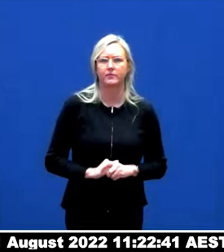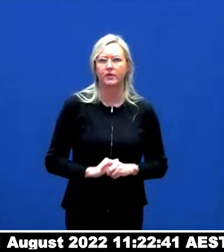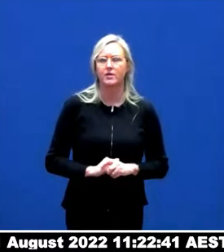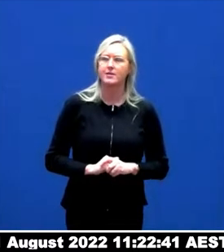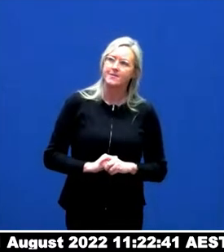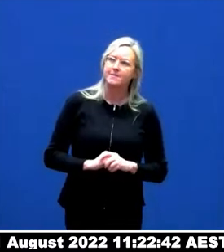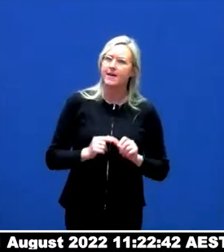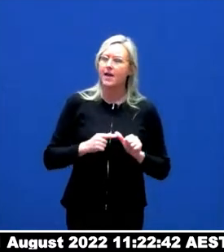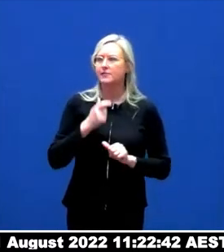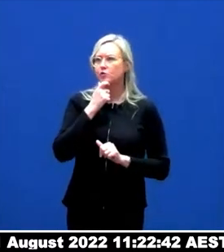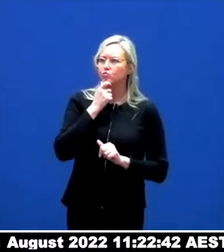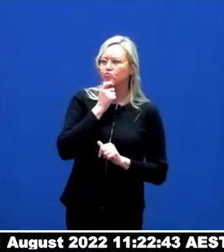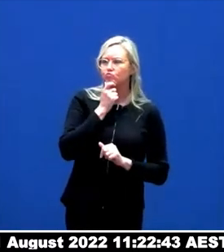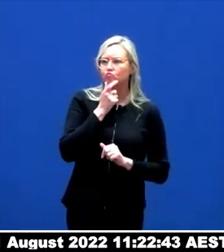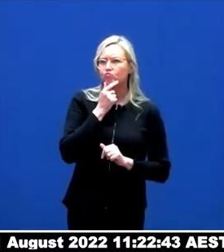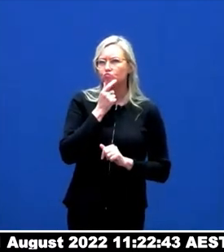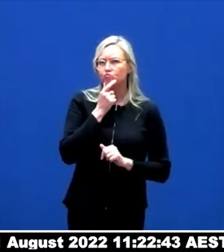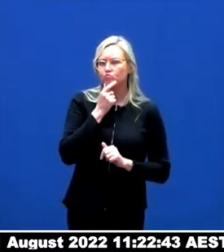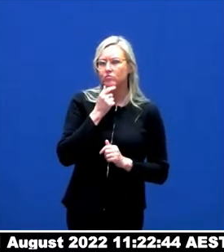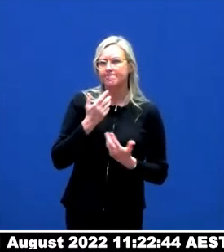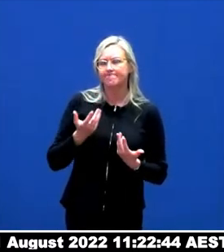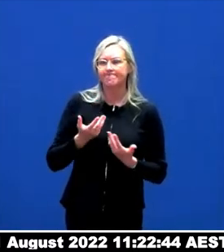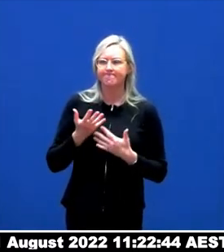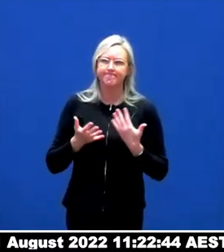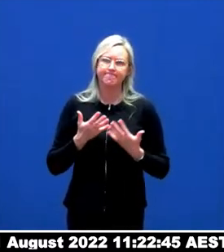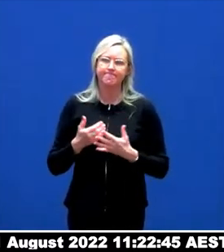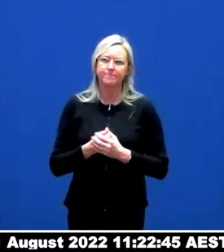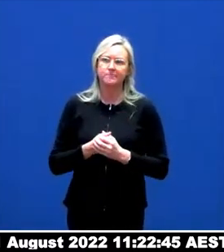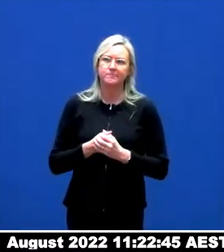Maybe it was a bit of a long, hard journey.